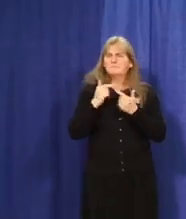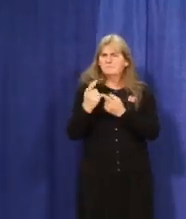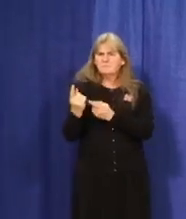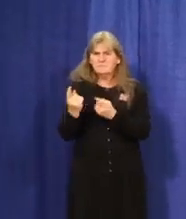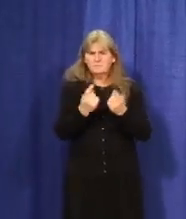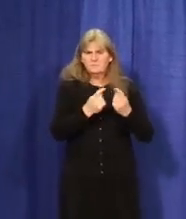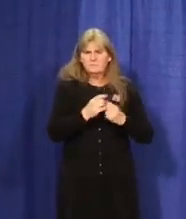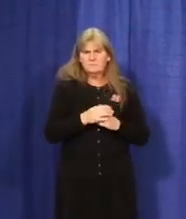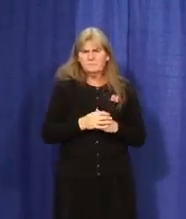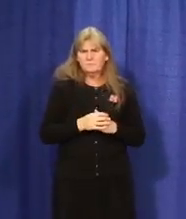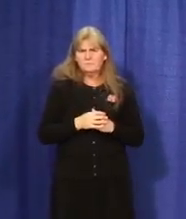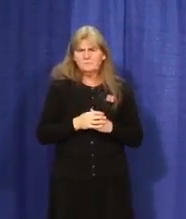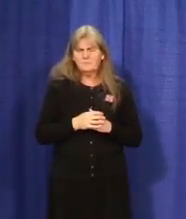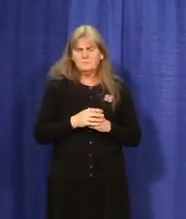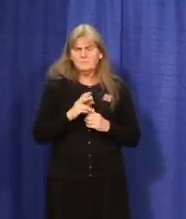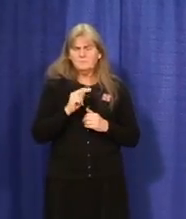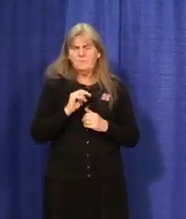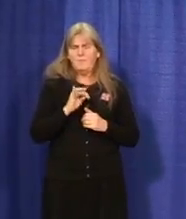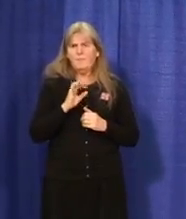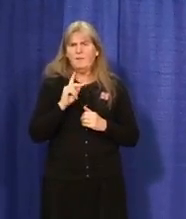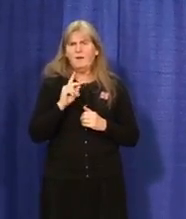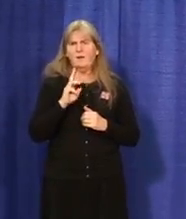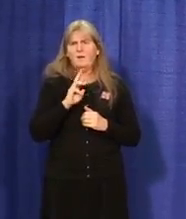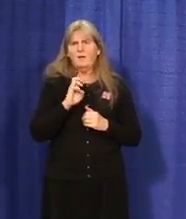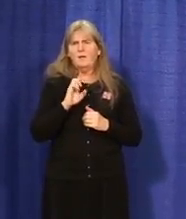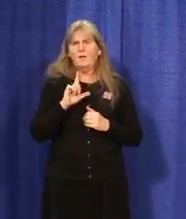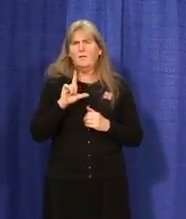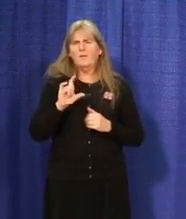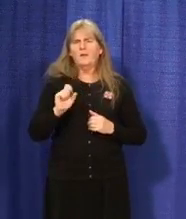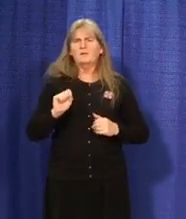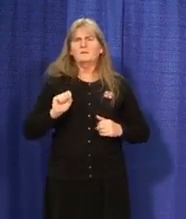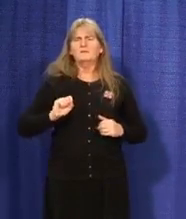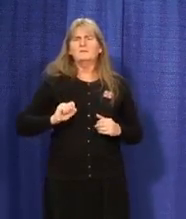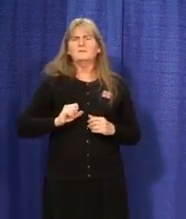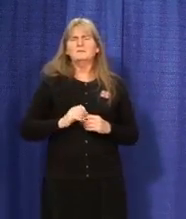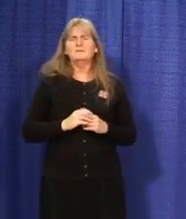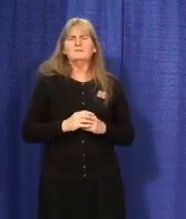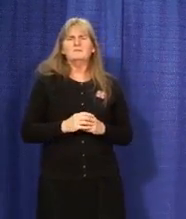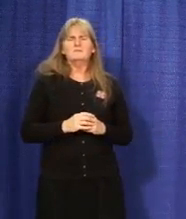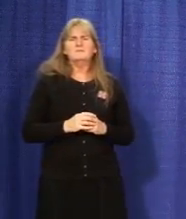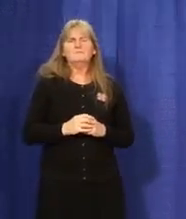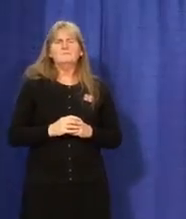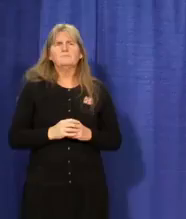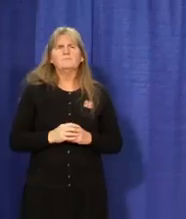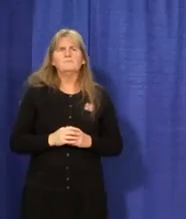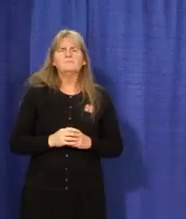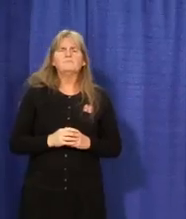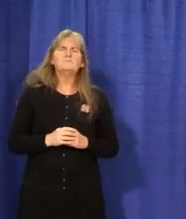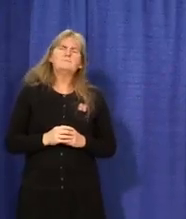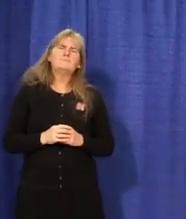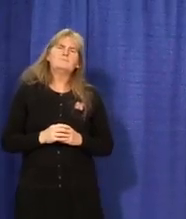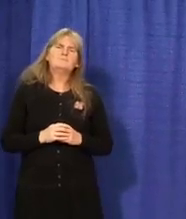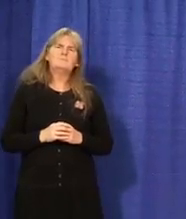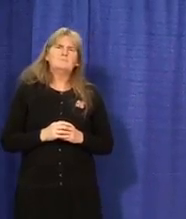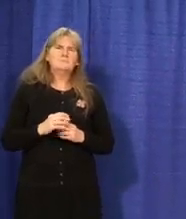will begin with Nick Wells. Reporter: Can you hear me?